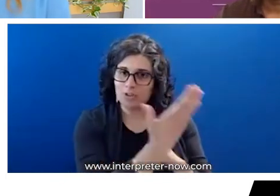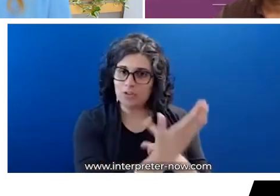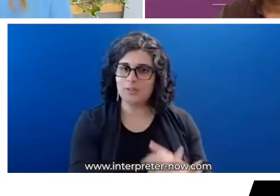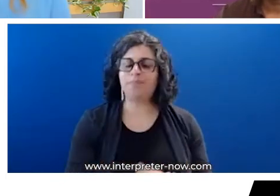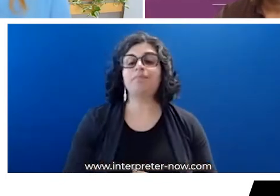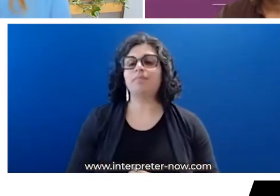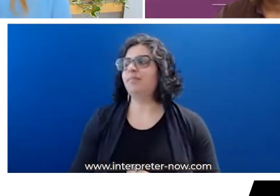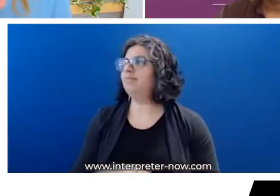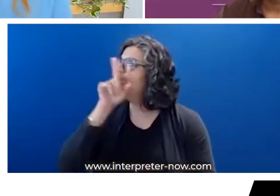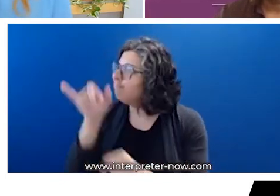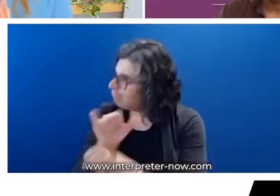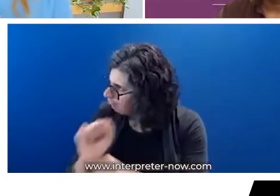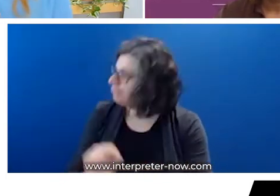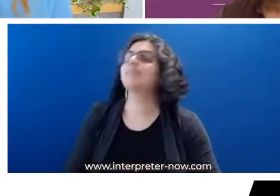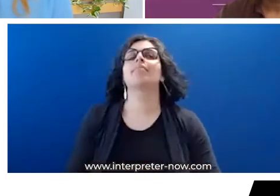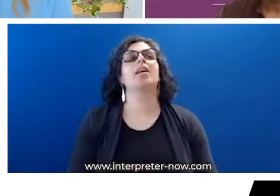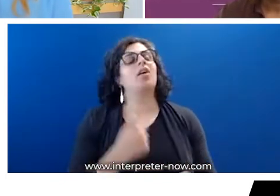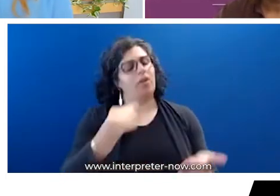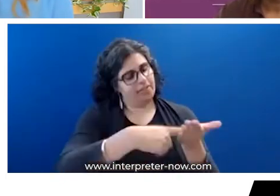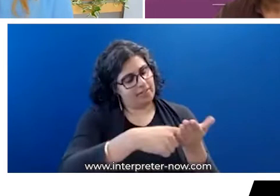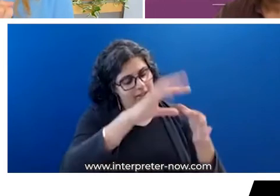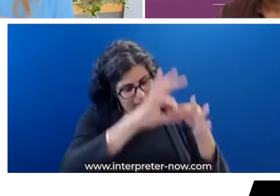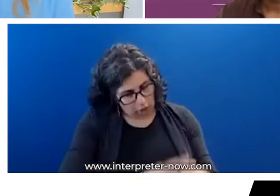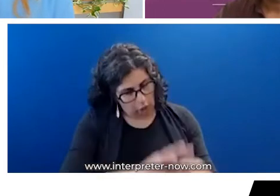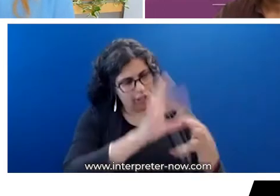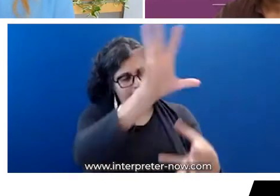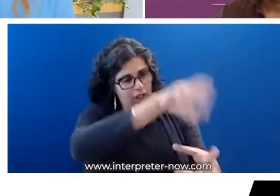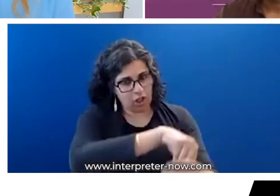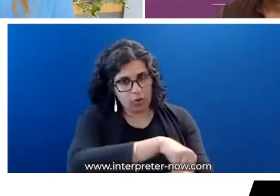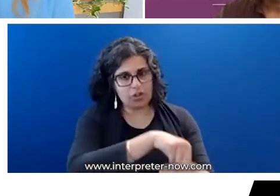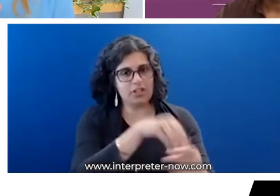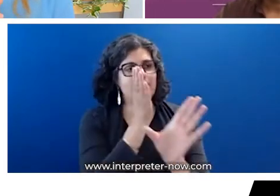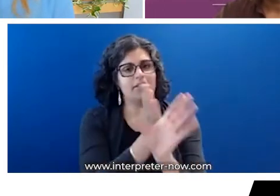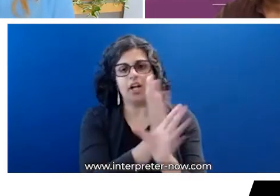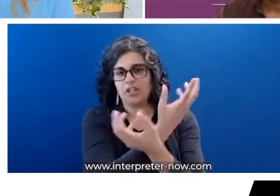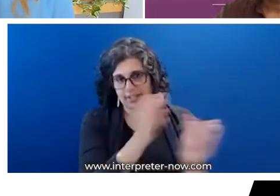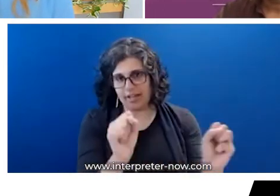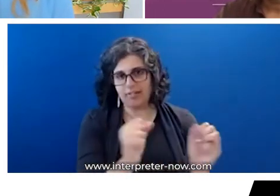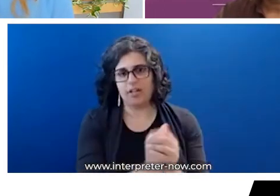So, we've talked about belonging and inclusion and even some psychological safety. What about equity?